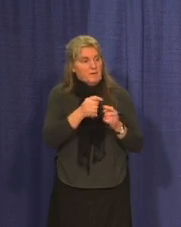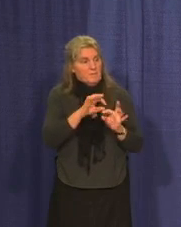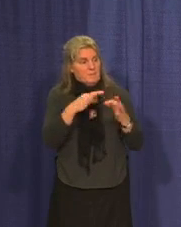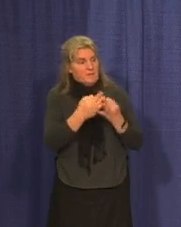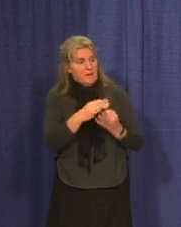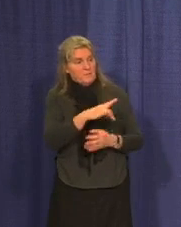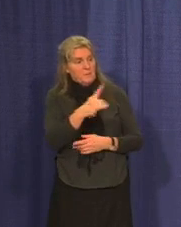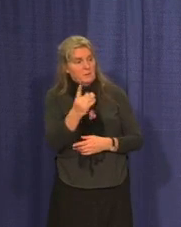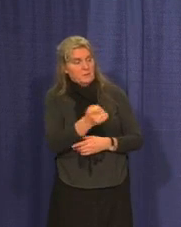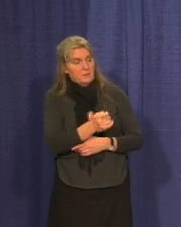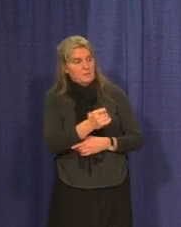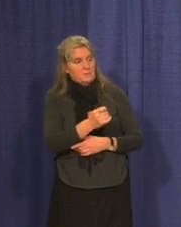the bubble?